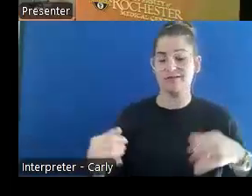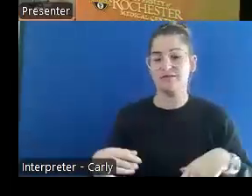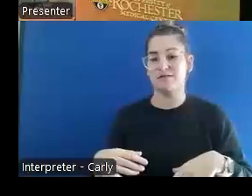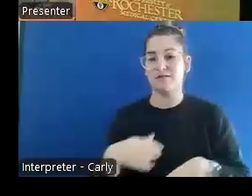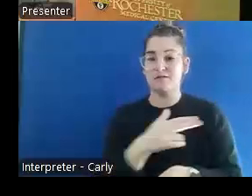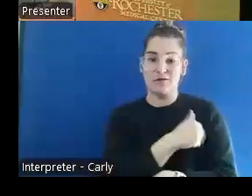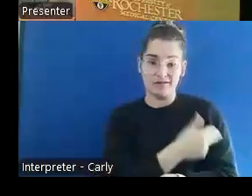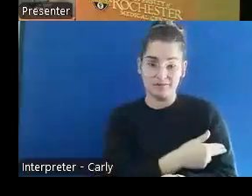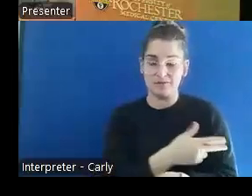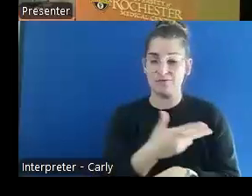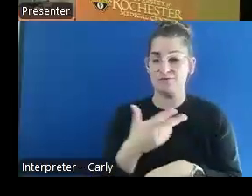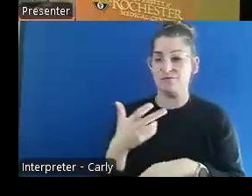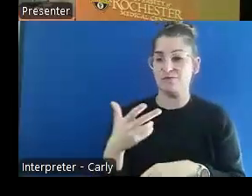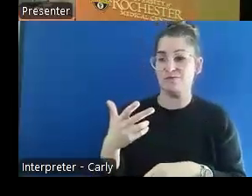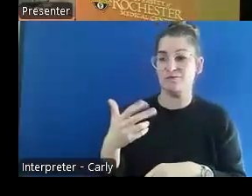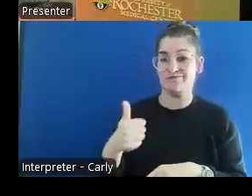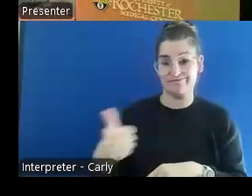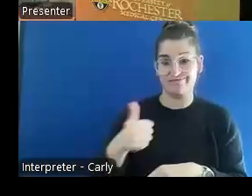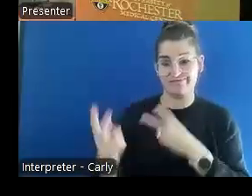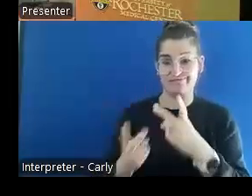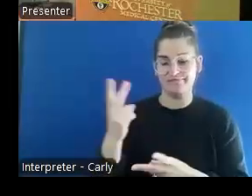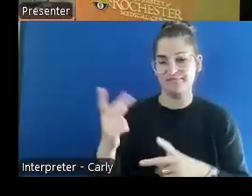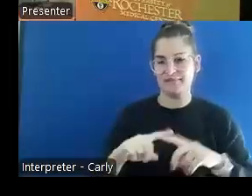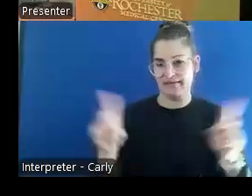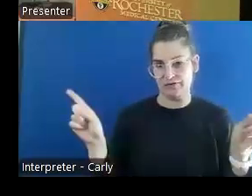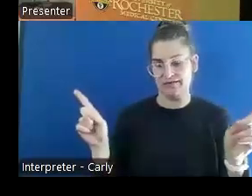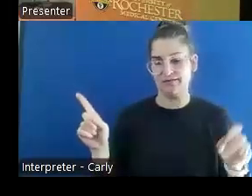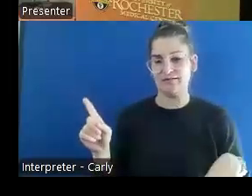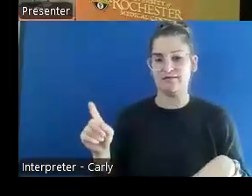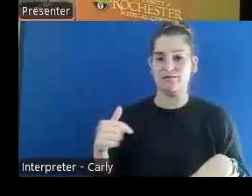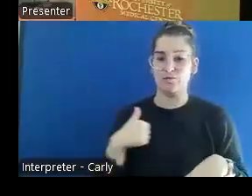clinics are run tends to be very much you know for us providers we have our schedule we have